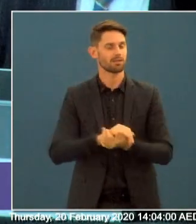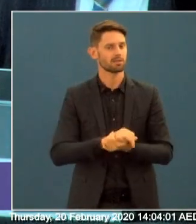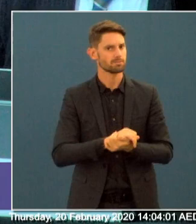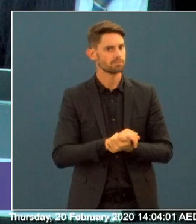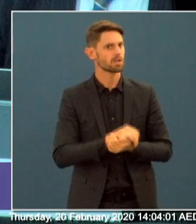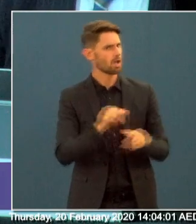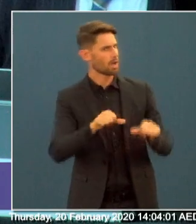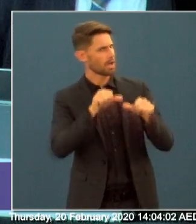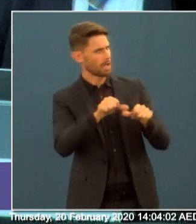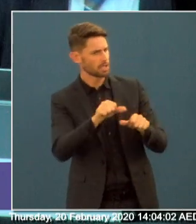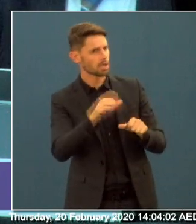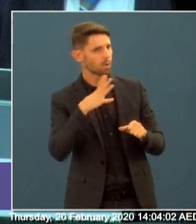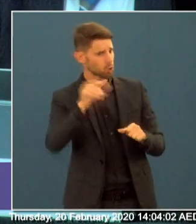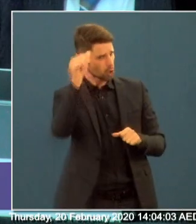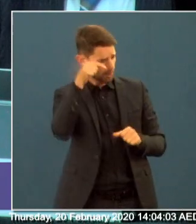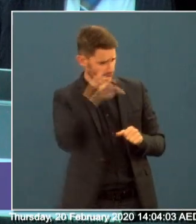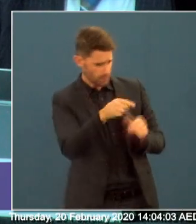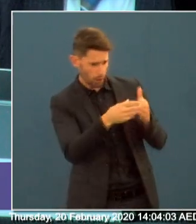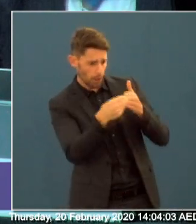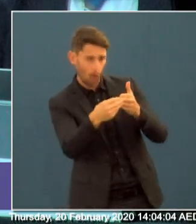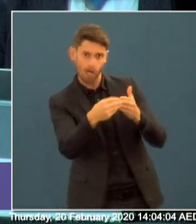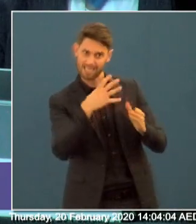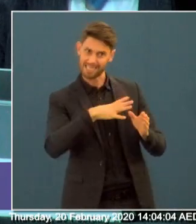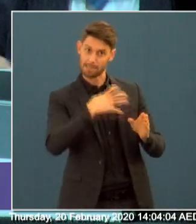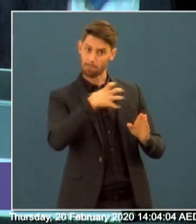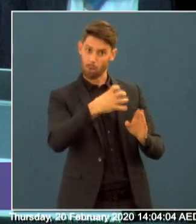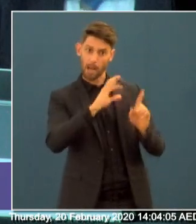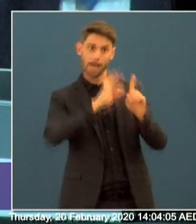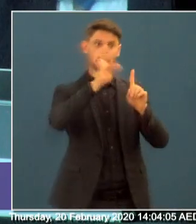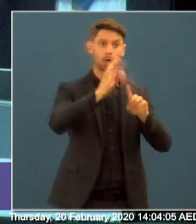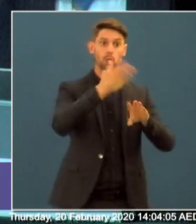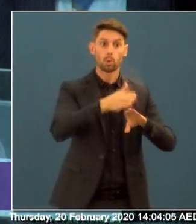or does it need to be updated from the work that you've done in 2014?